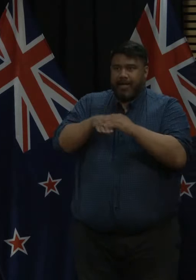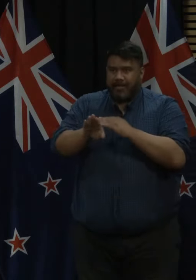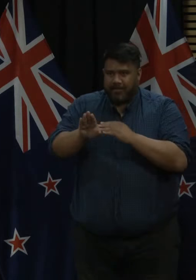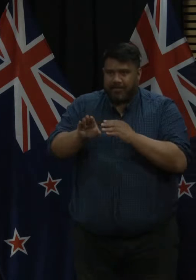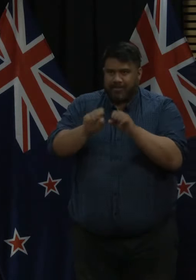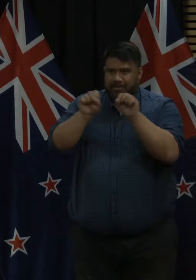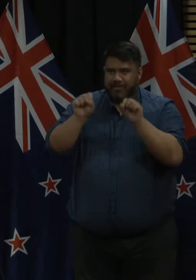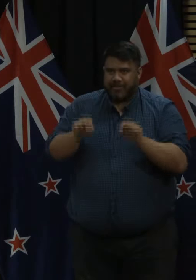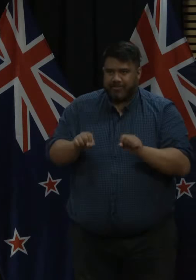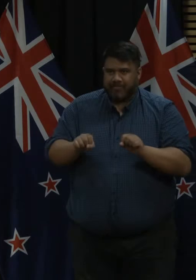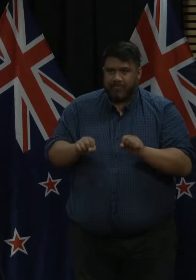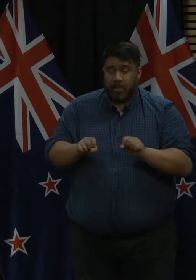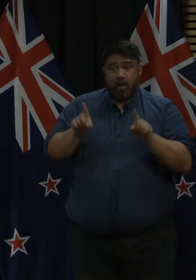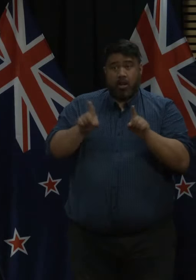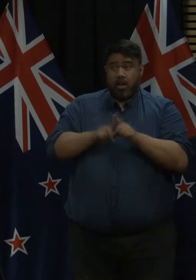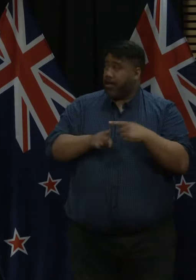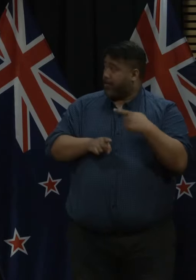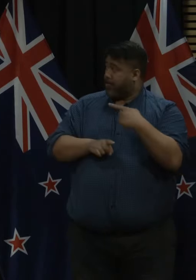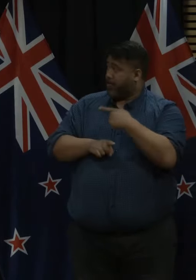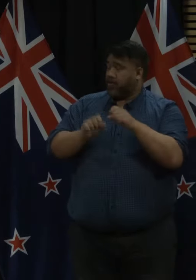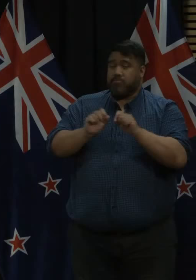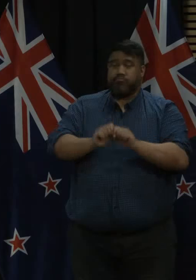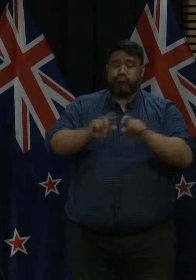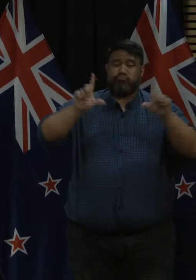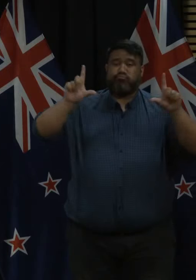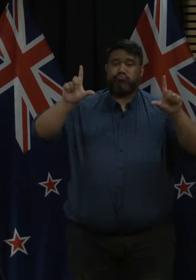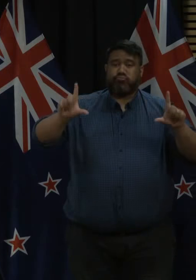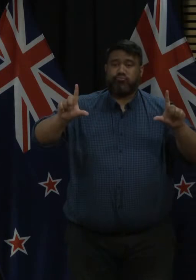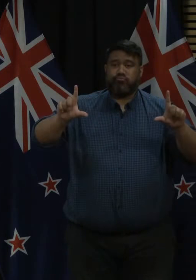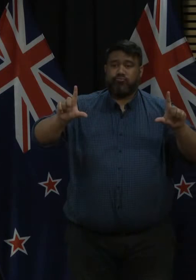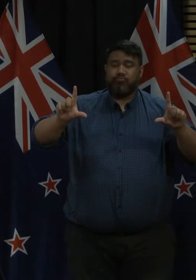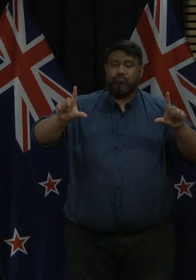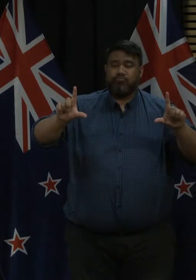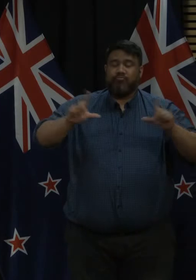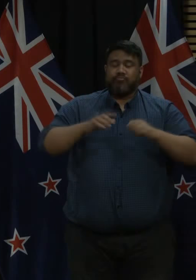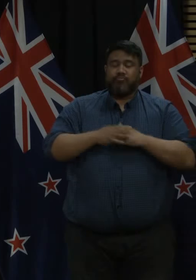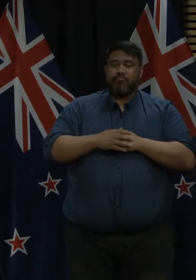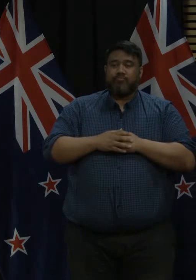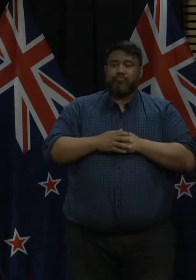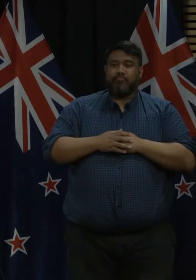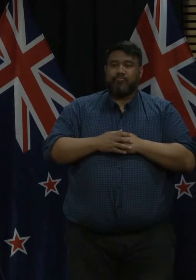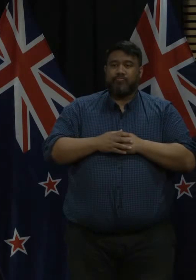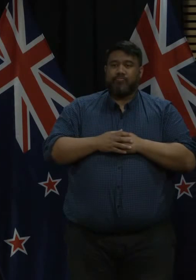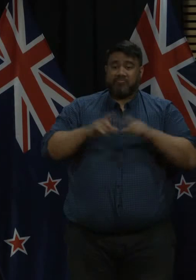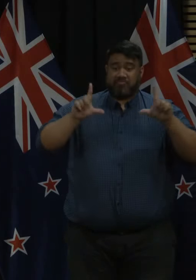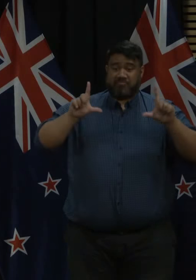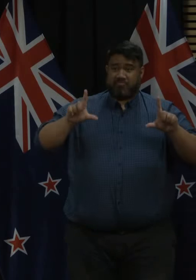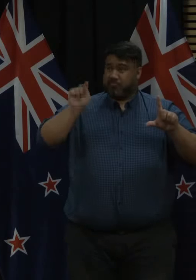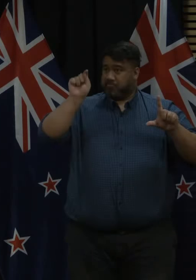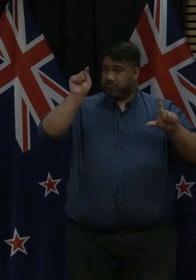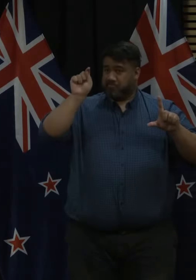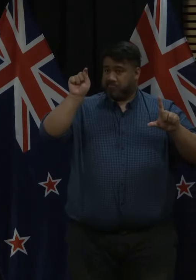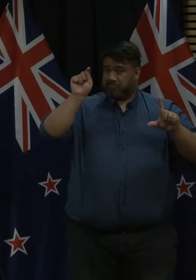We won't go through the process of creating one but I can tell you that it's a nice simple process to get one.